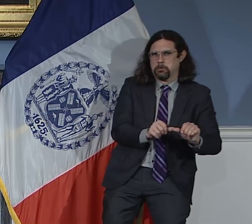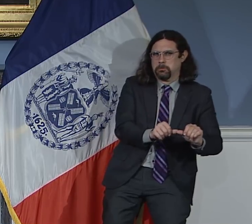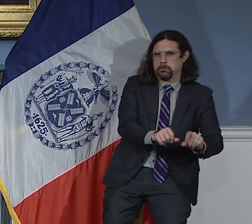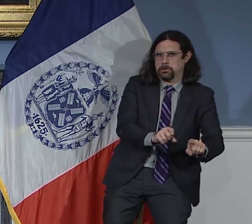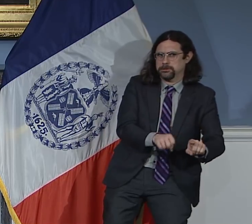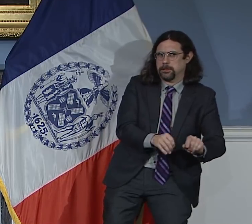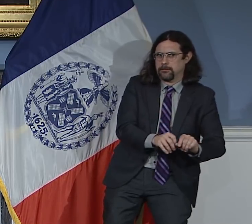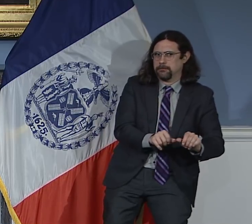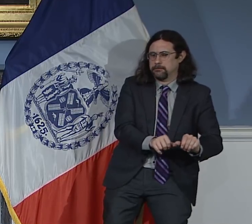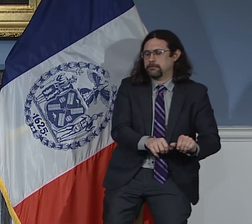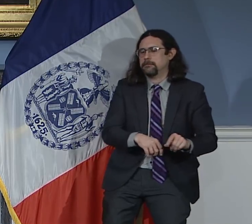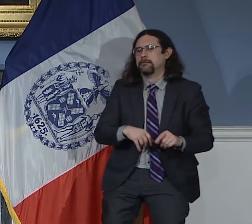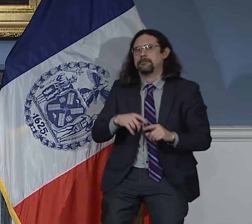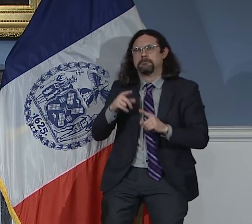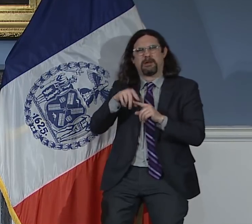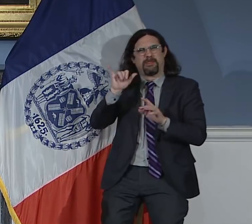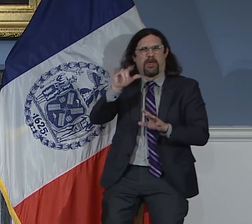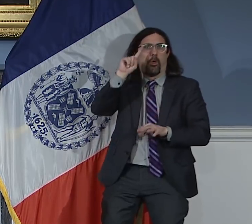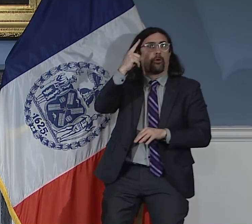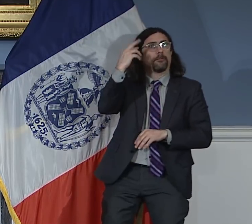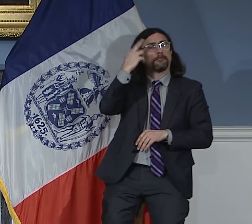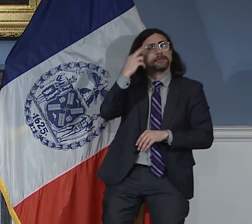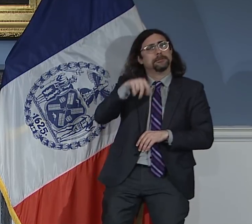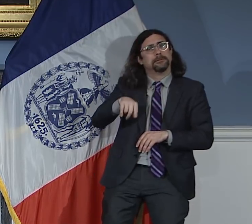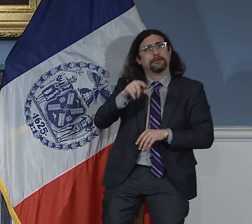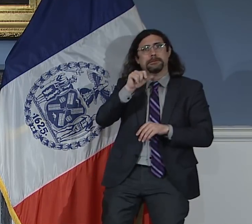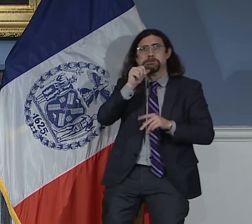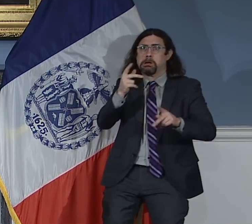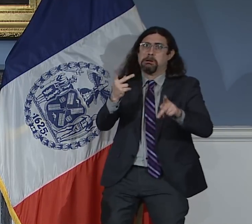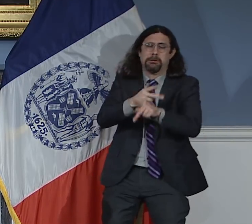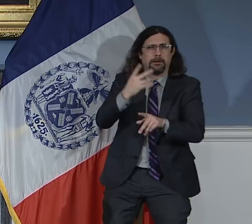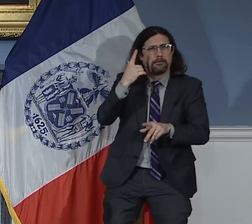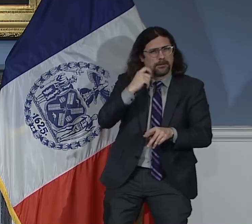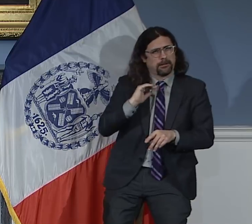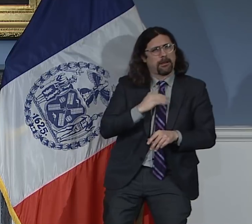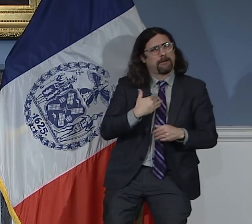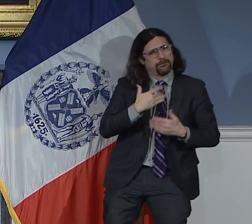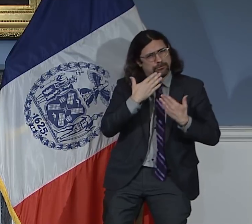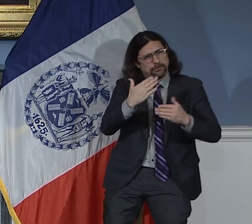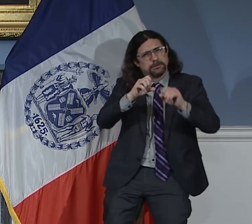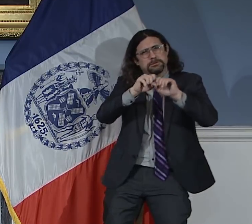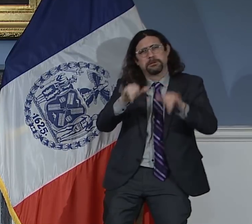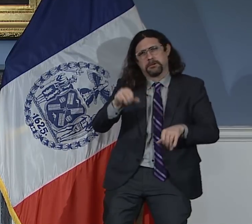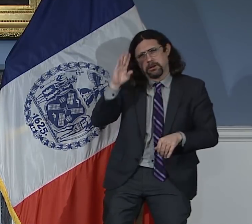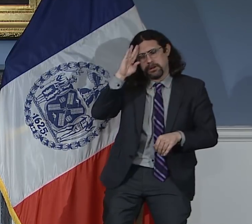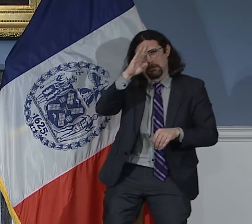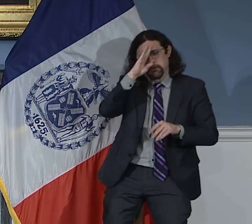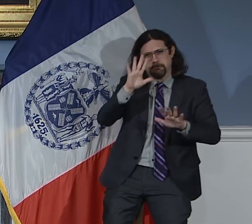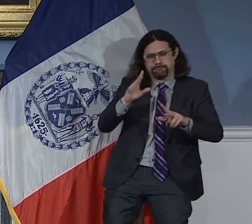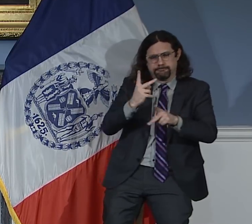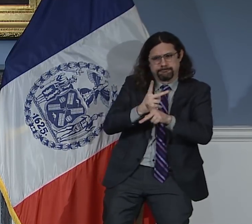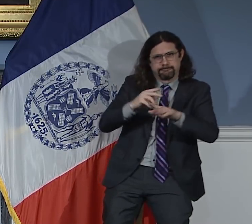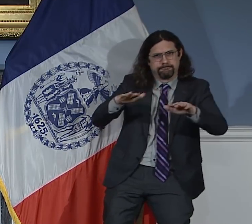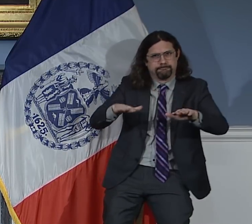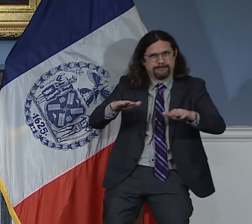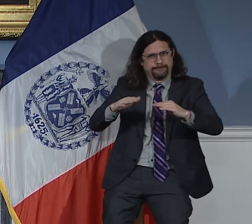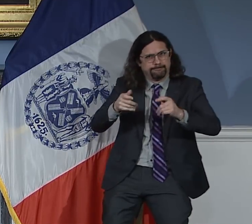THAT IT'S GOING TO BE AN EPIDEMIC, A PANDEMIC THAT REACHES DEEP INTO OUR COMMUNITIES. WE'VE GOT TO BE